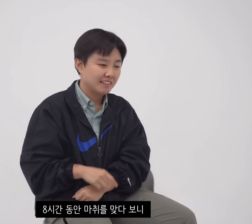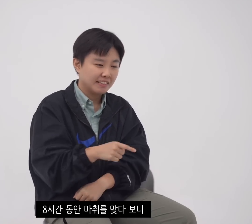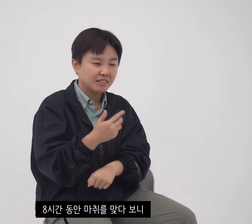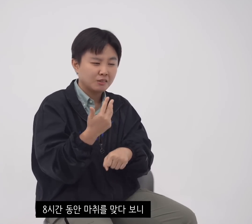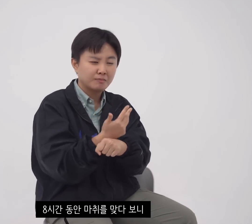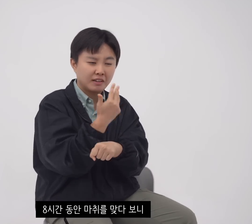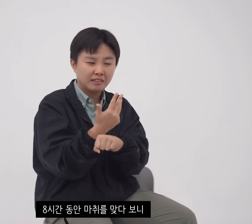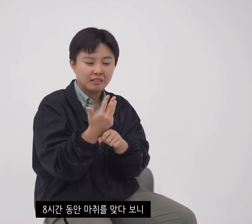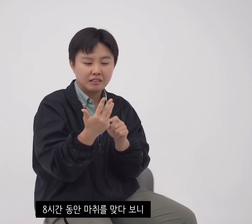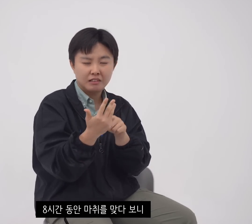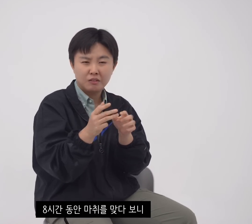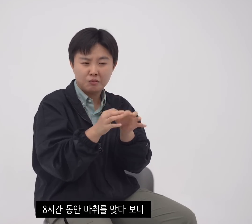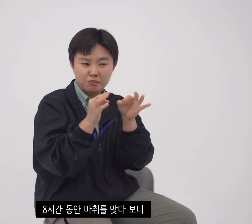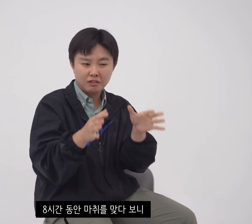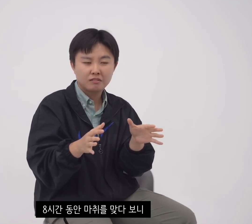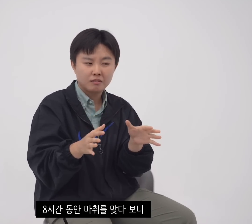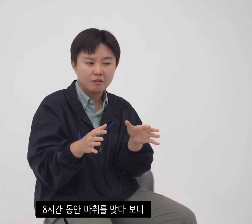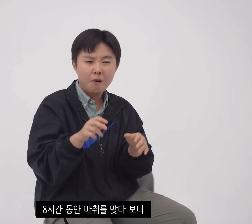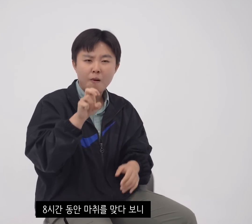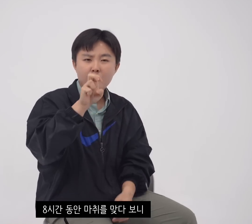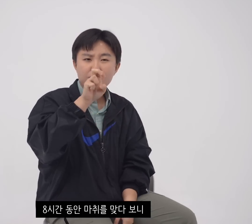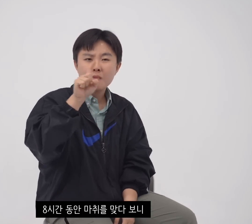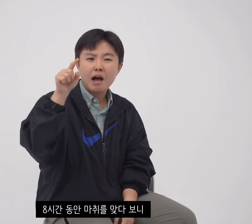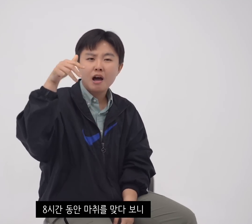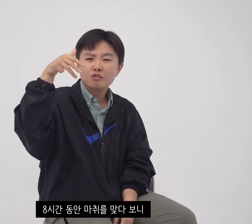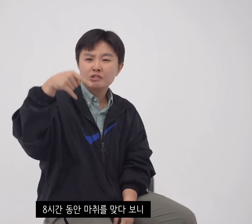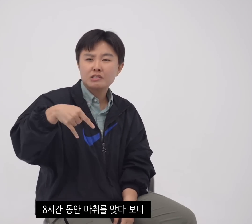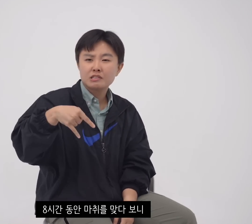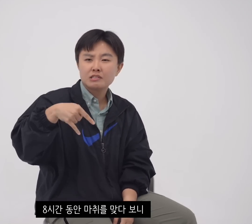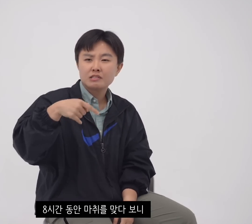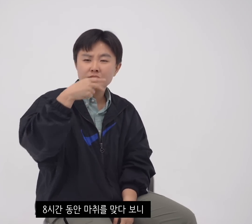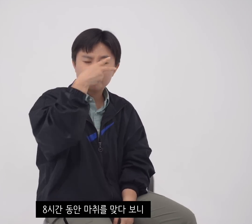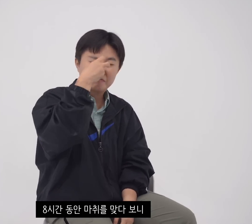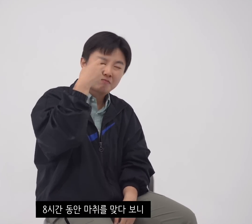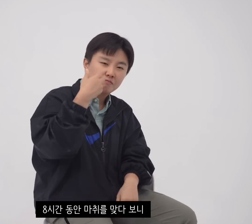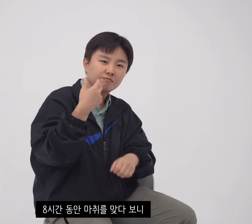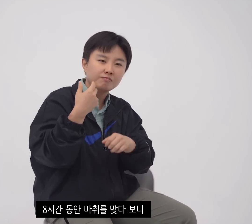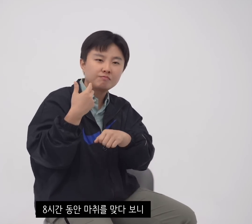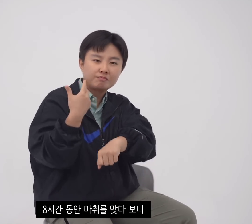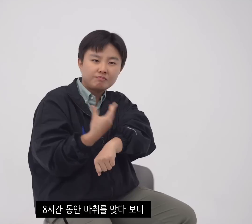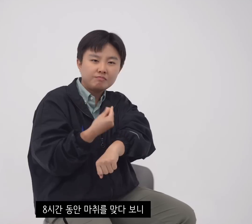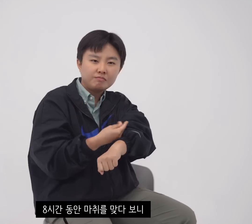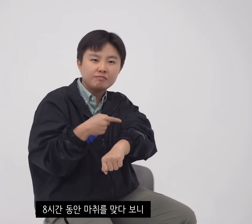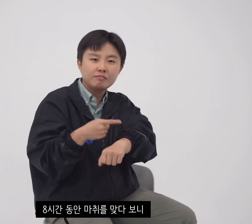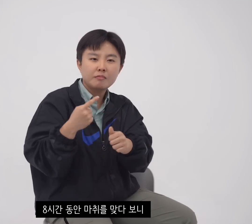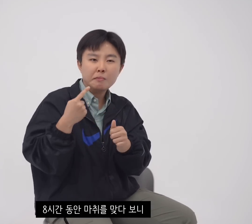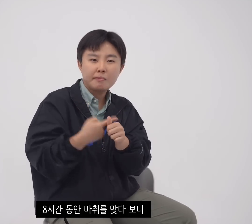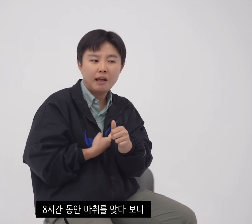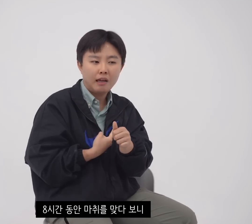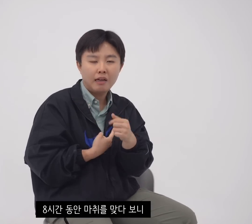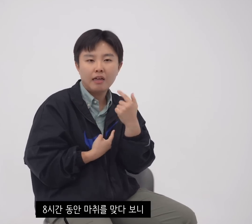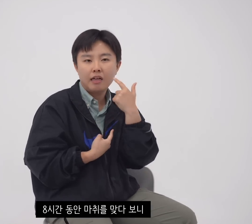After being under anesthesia for 8 hours,